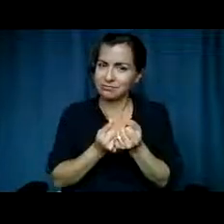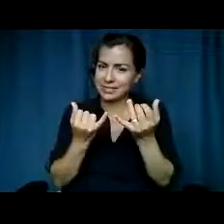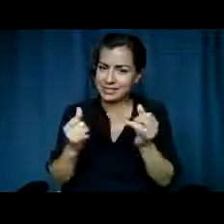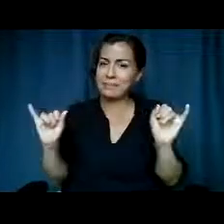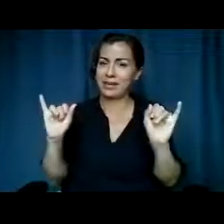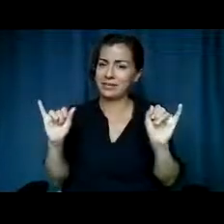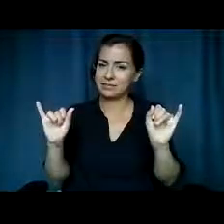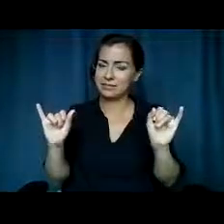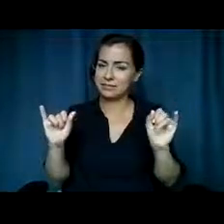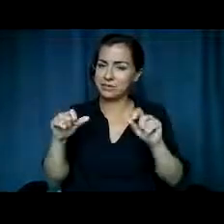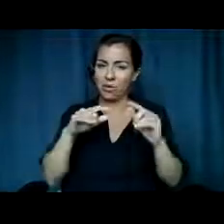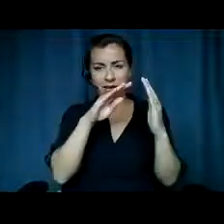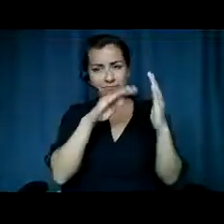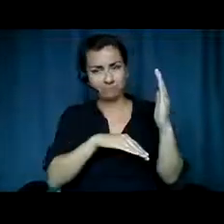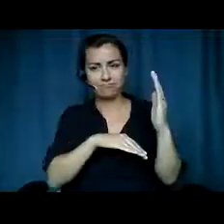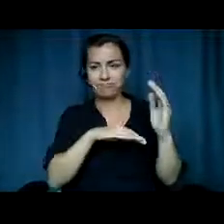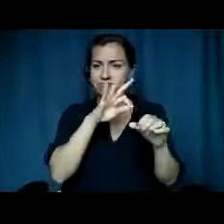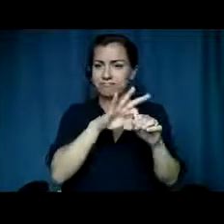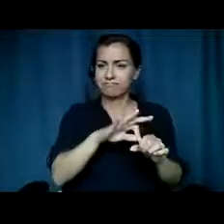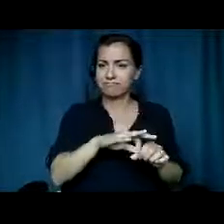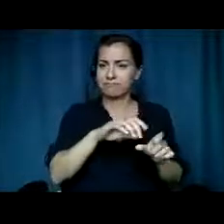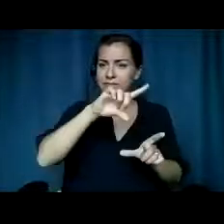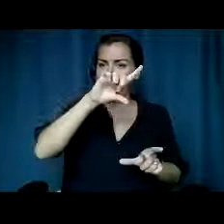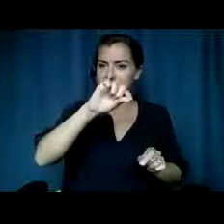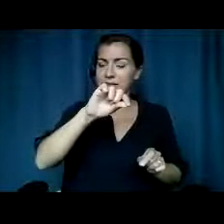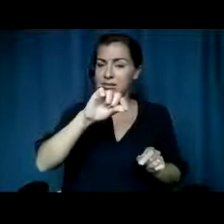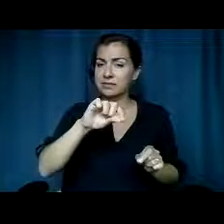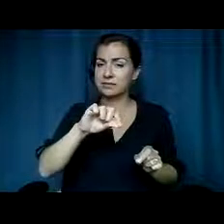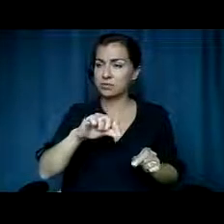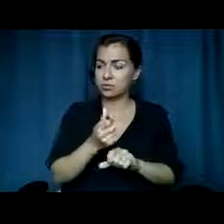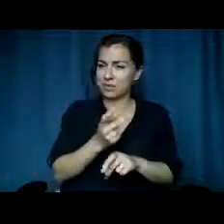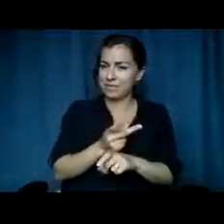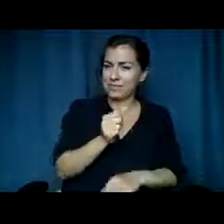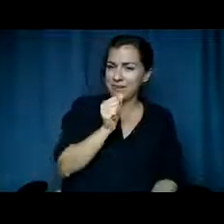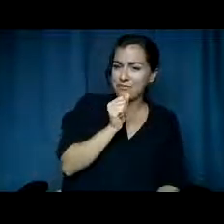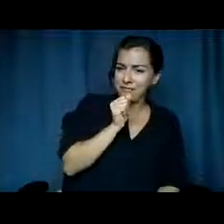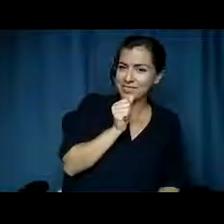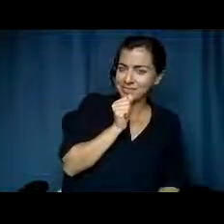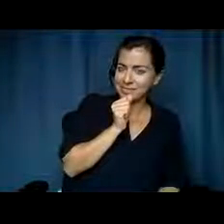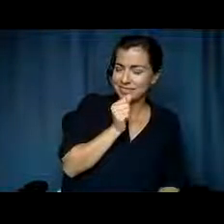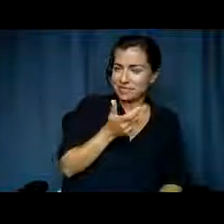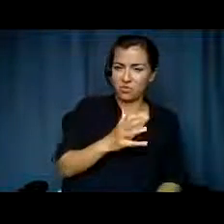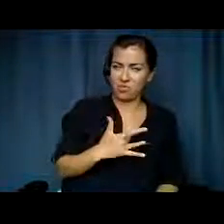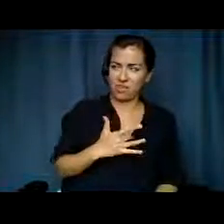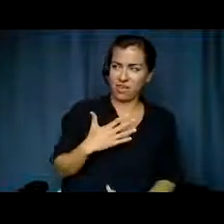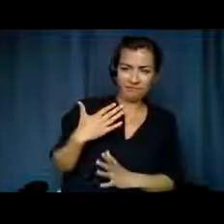to pick up their ballot from a P.O. box or something like that may have changed as their family